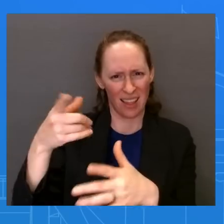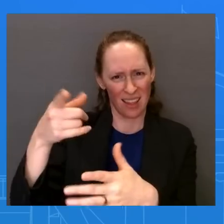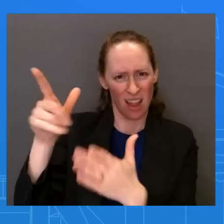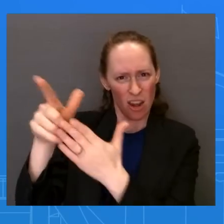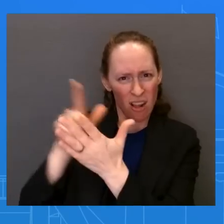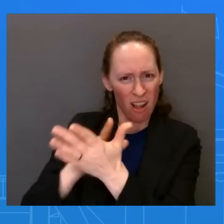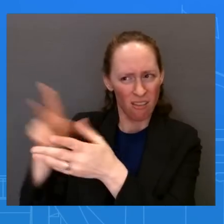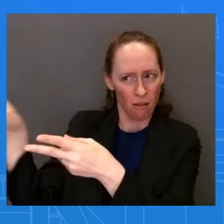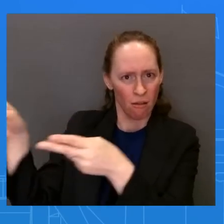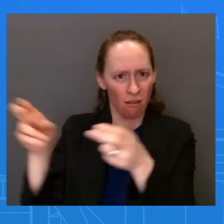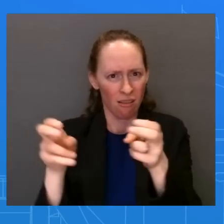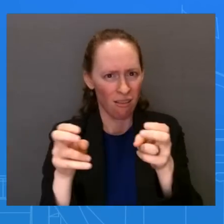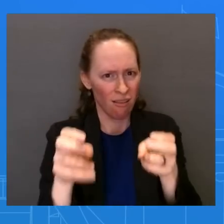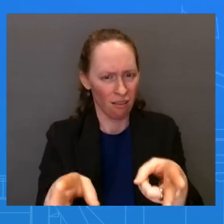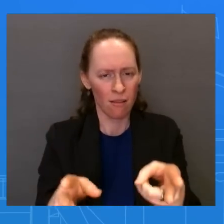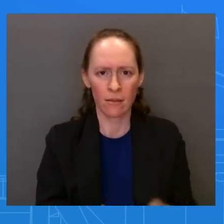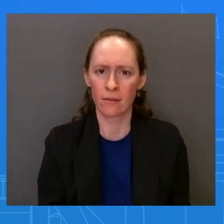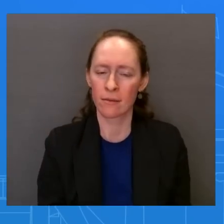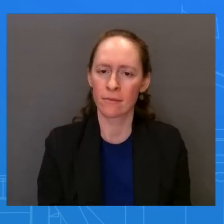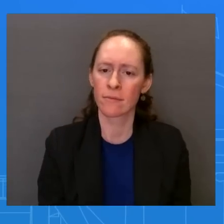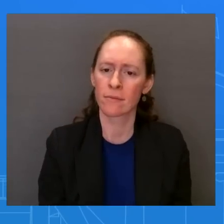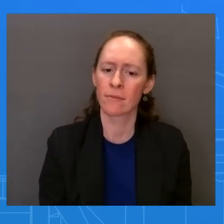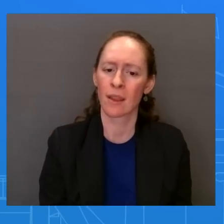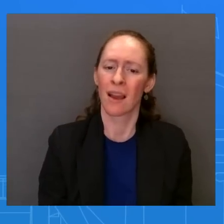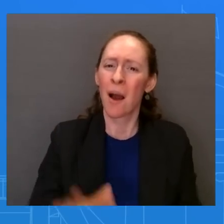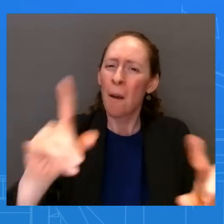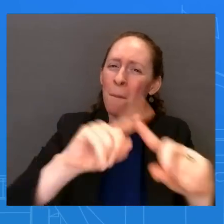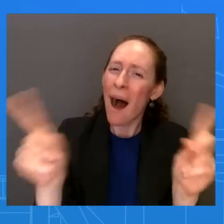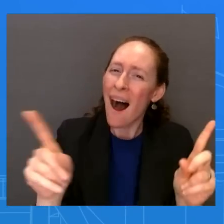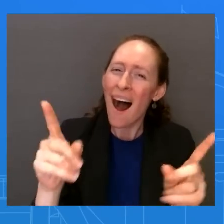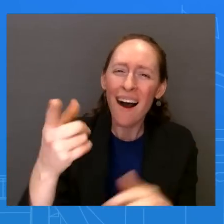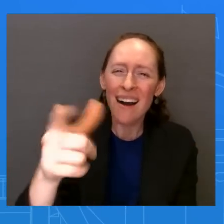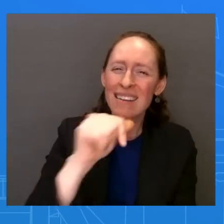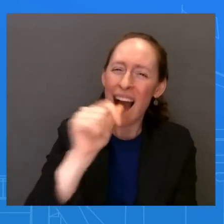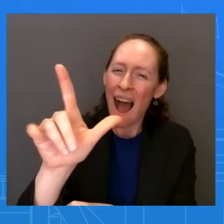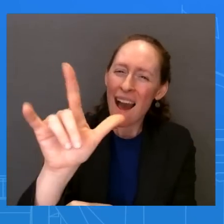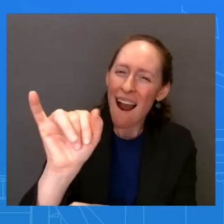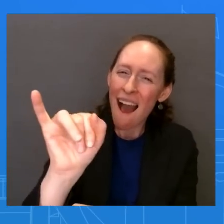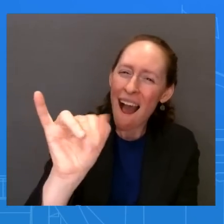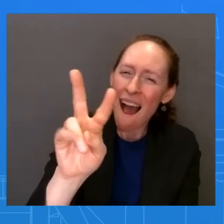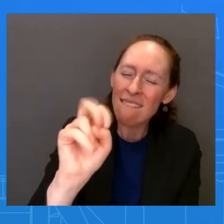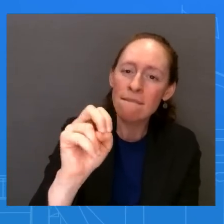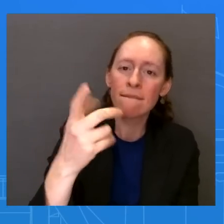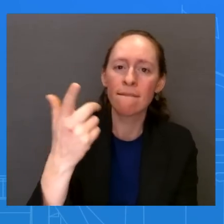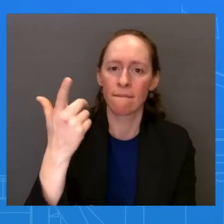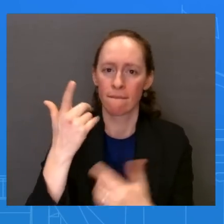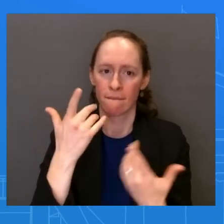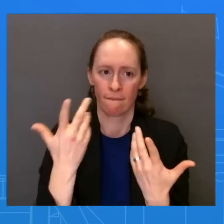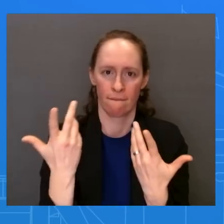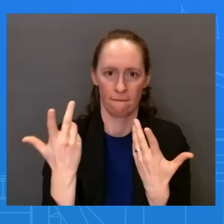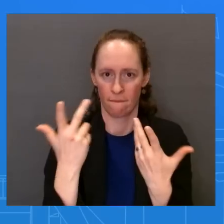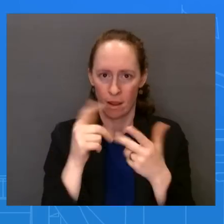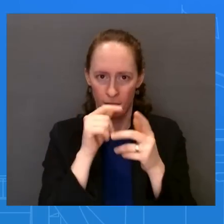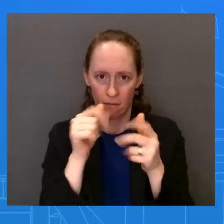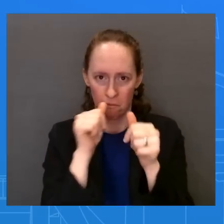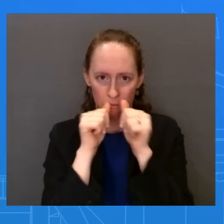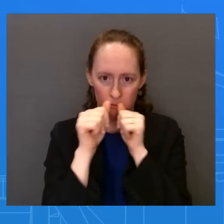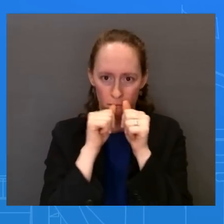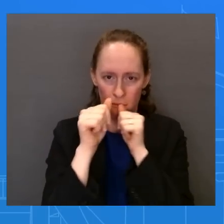Americans don't get the same transparency into this back-and-forth. I'm asking -- Ms. Jean-Pierre: I think -- The Press: -- would someone -- Ms. Jean-Pierre: I think -- The Press: Is the White House having a conversation -- Ms. Jean-Pierre: Peter -- The Press: -- with regard -- >> Ms. Jean-Pierre: Peter -- The Press: This is just -- with respect,